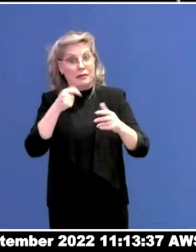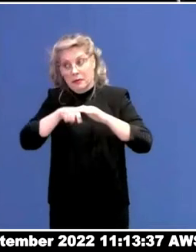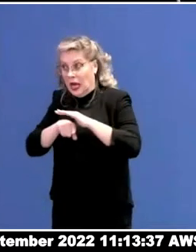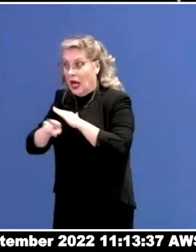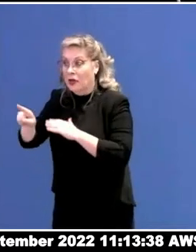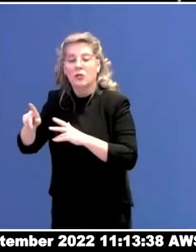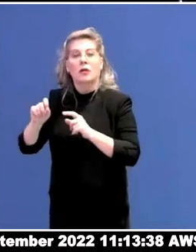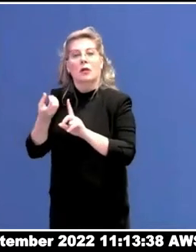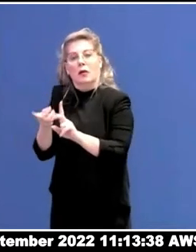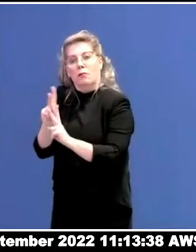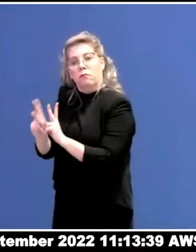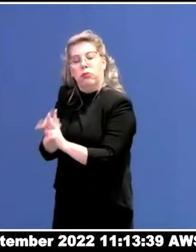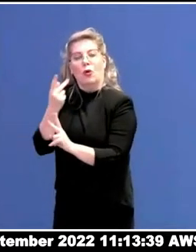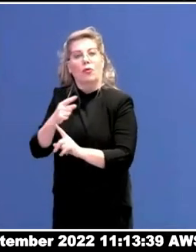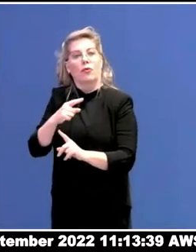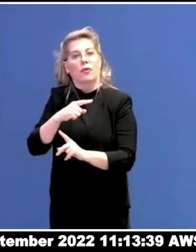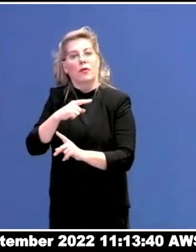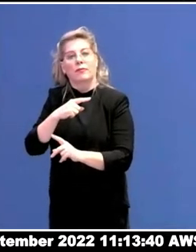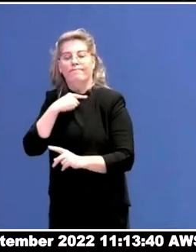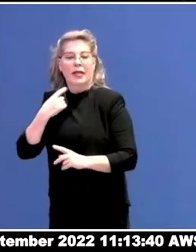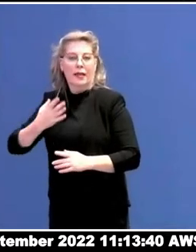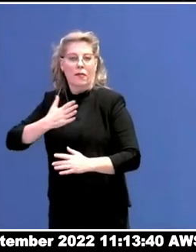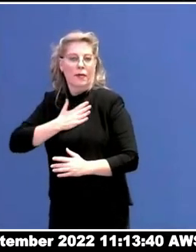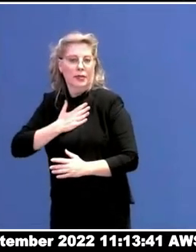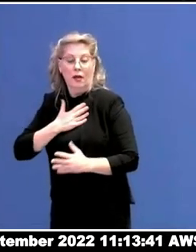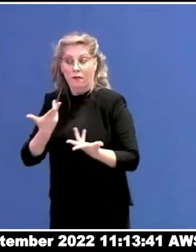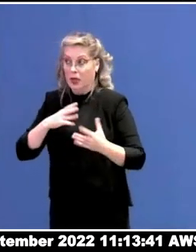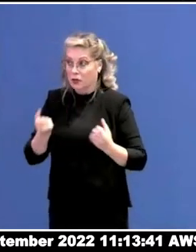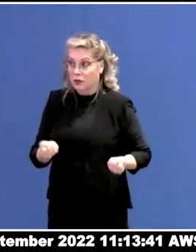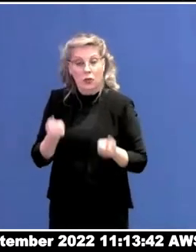incarceration needs to be seriously abated so our people are given the same